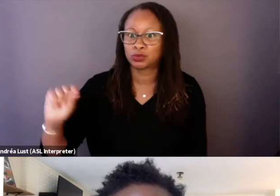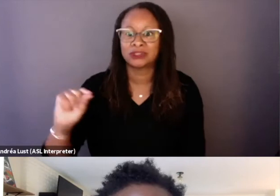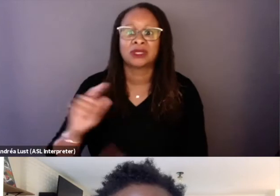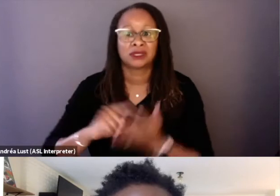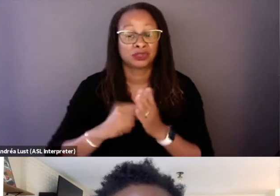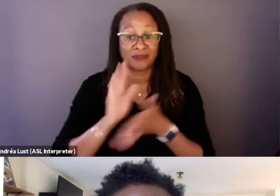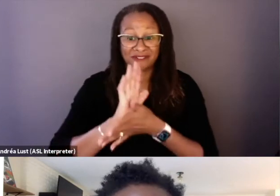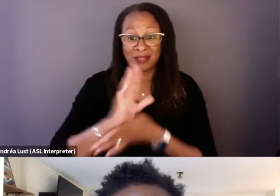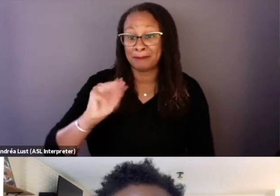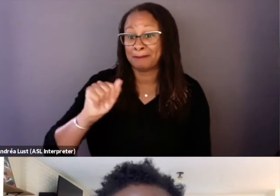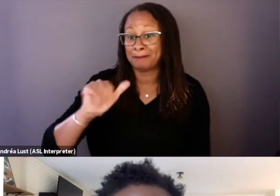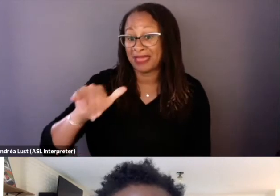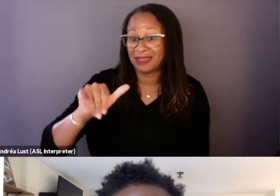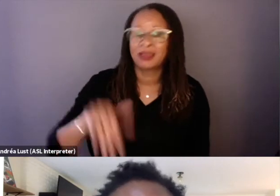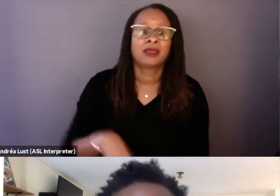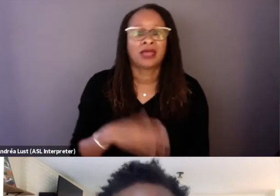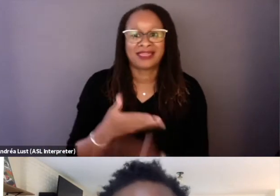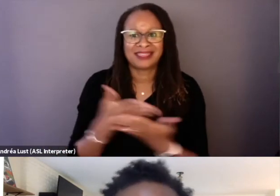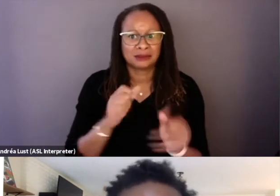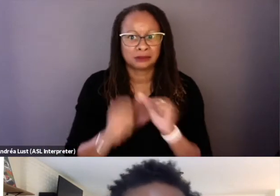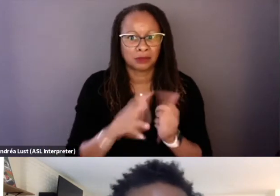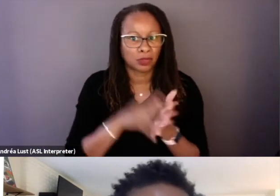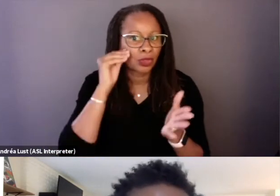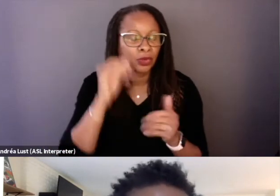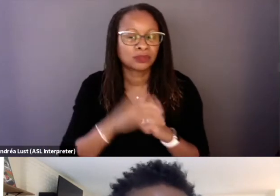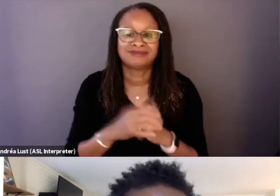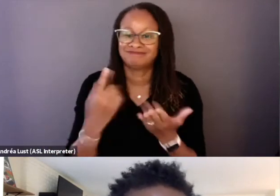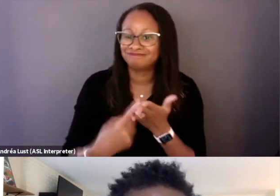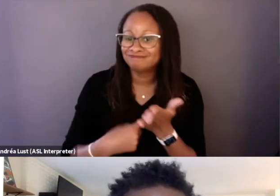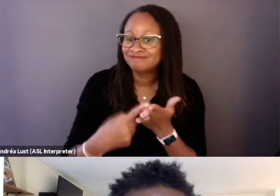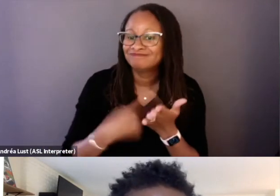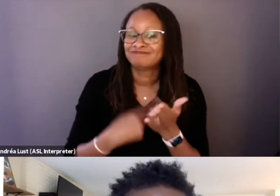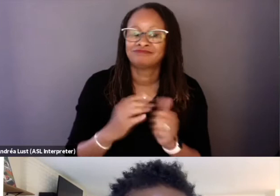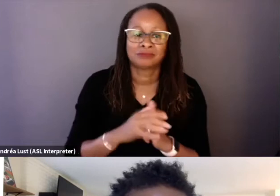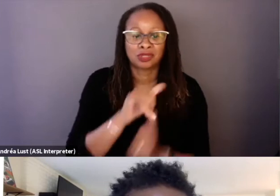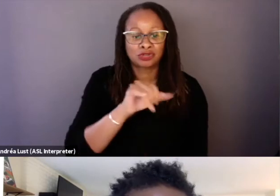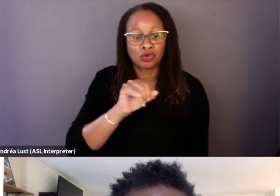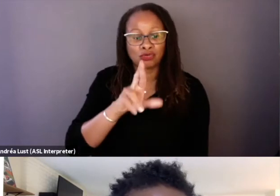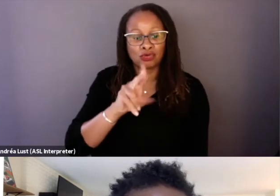Things were still being learned and being discussed. I mean, Yoruba, as a documentarian,